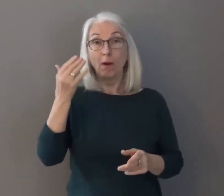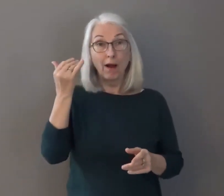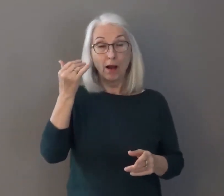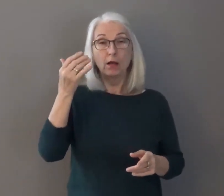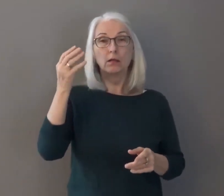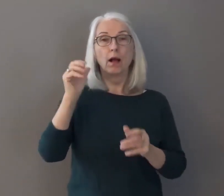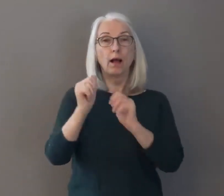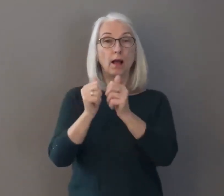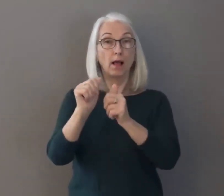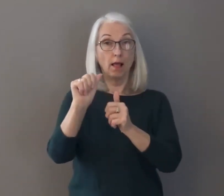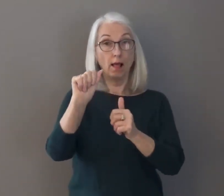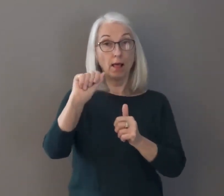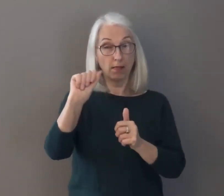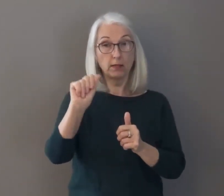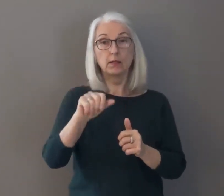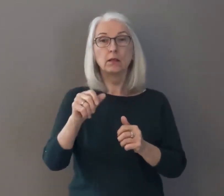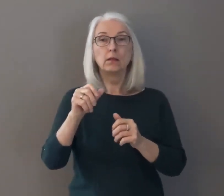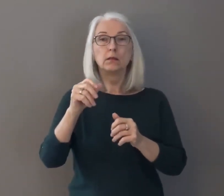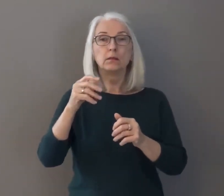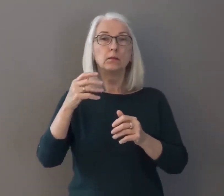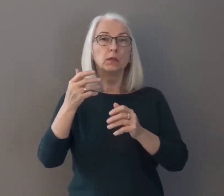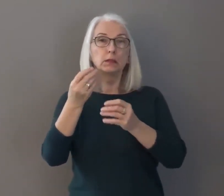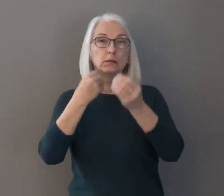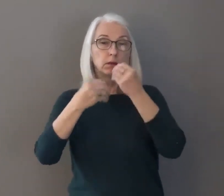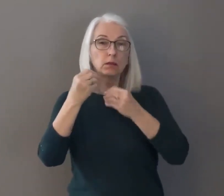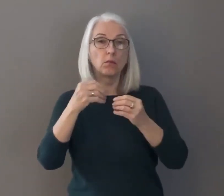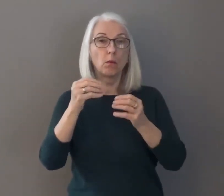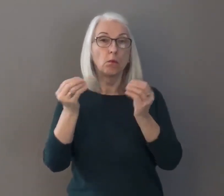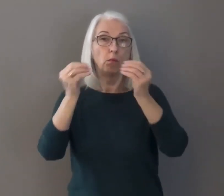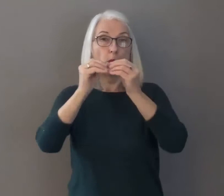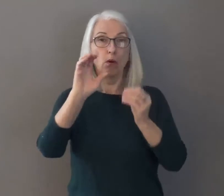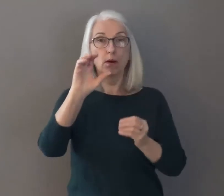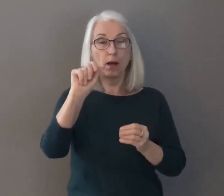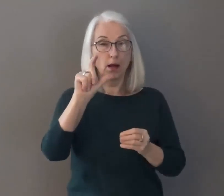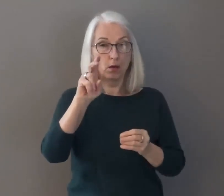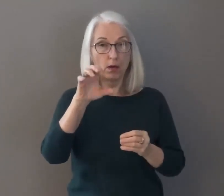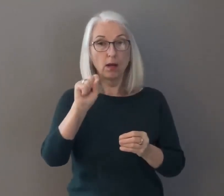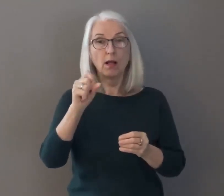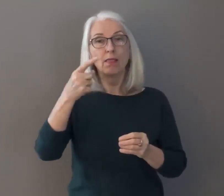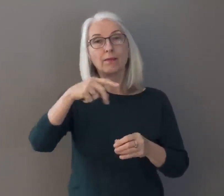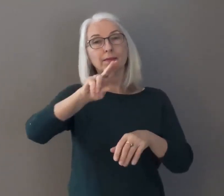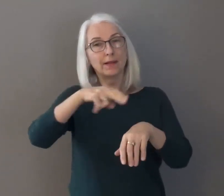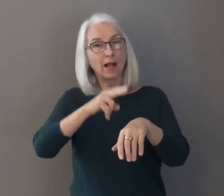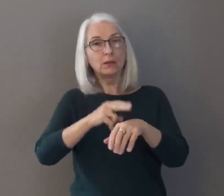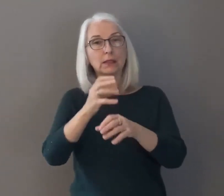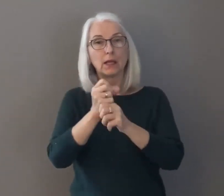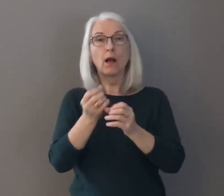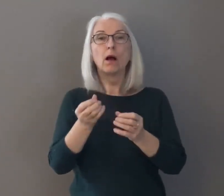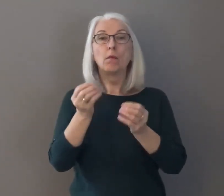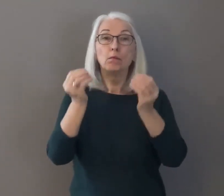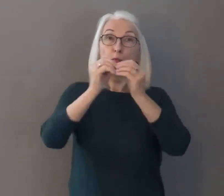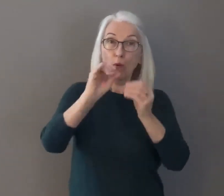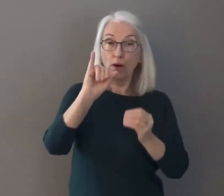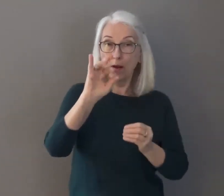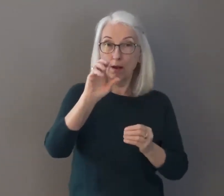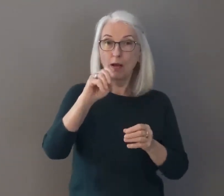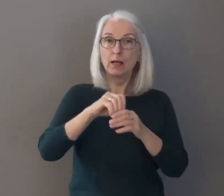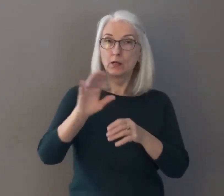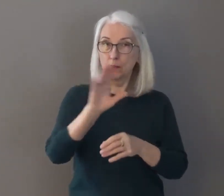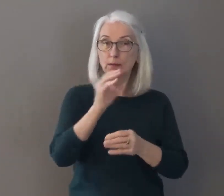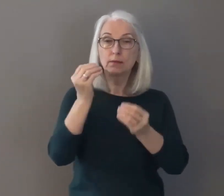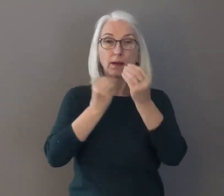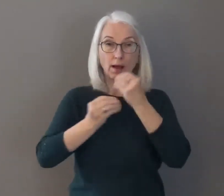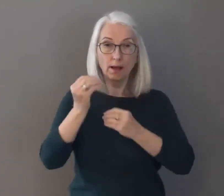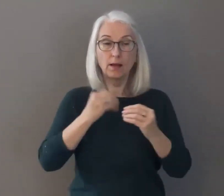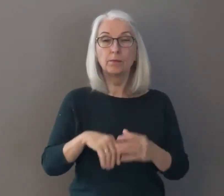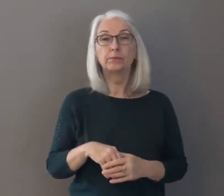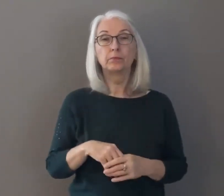Because athletes consume more calories, they naturally get more iron in their diets.